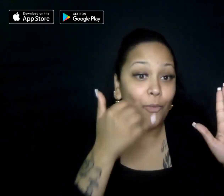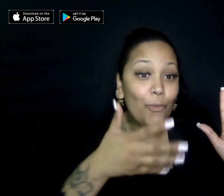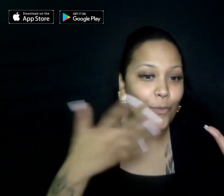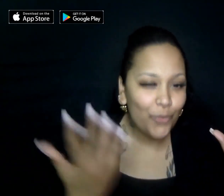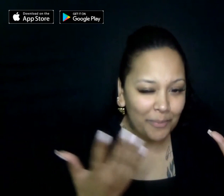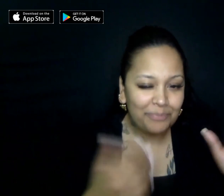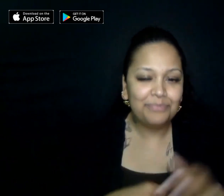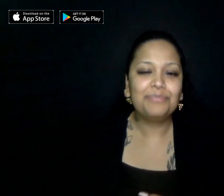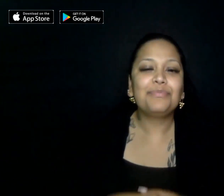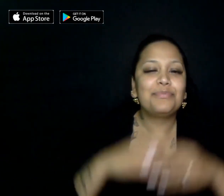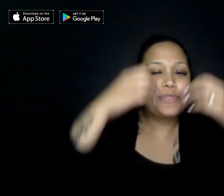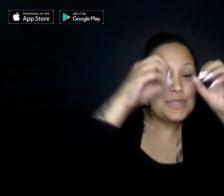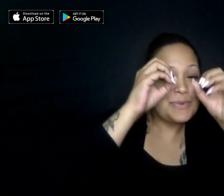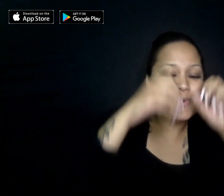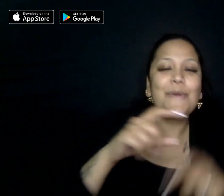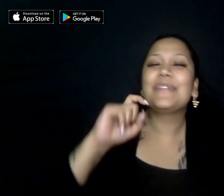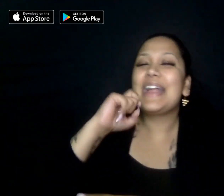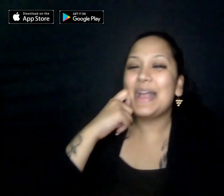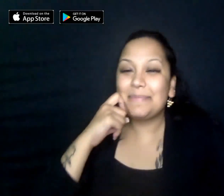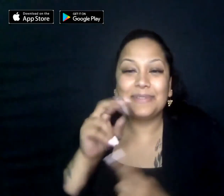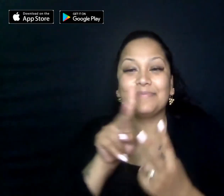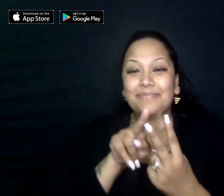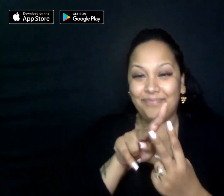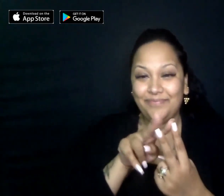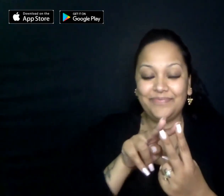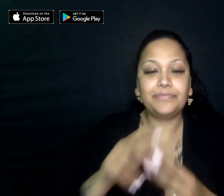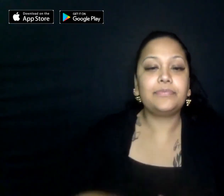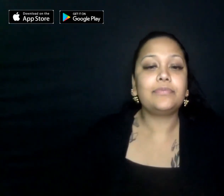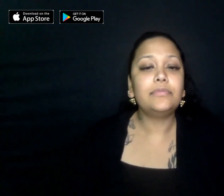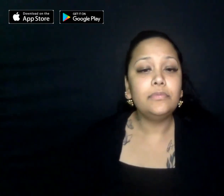by heading to the Google Play Store or app store on your phone,